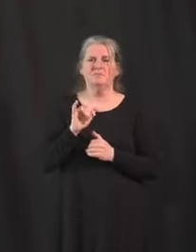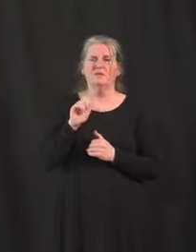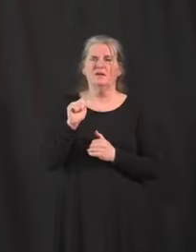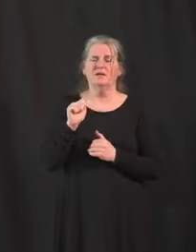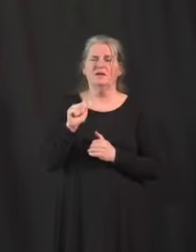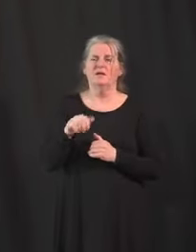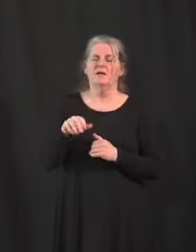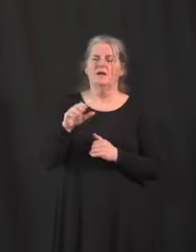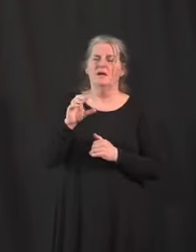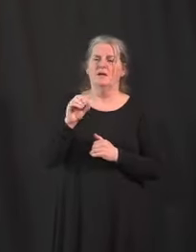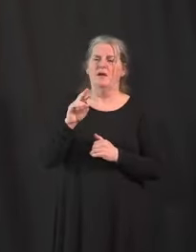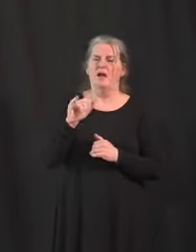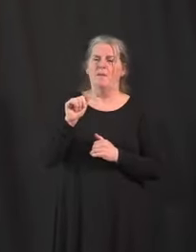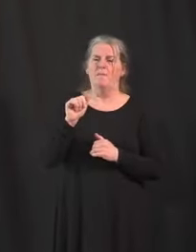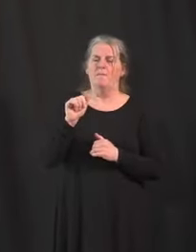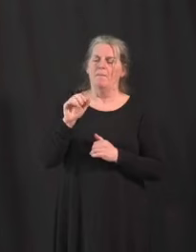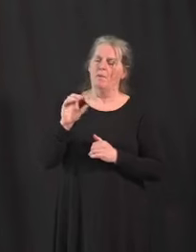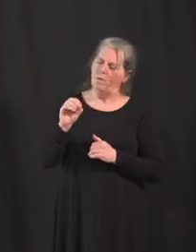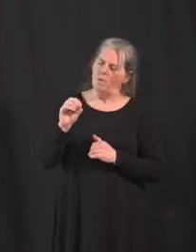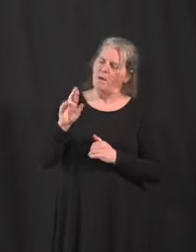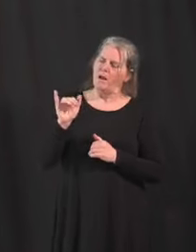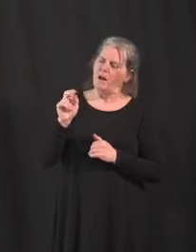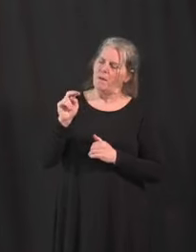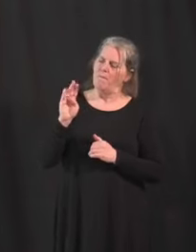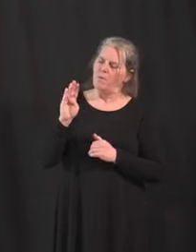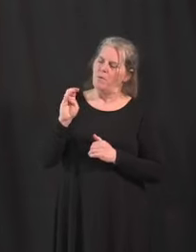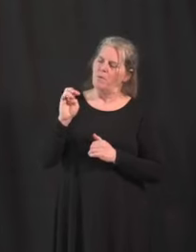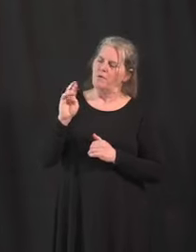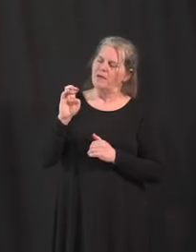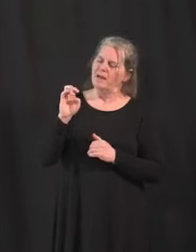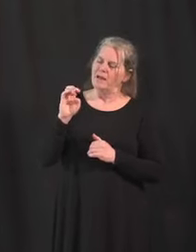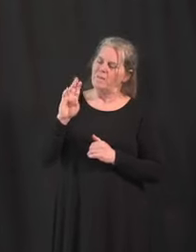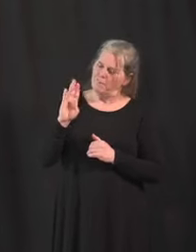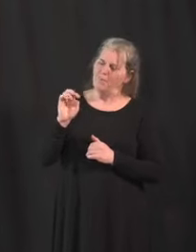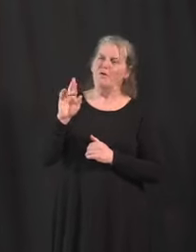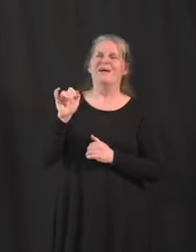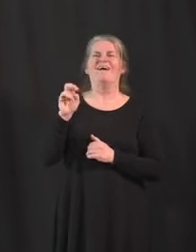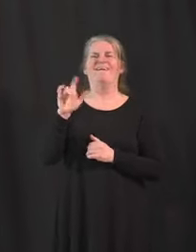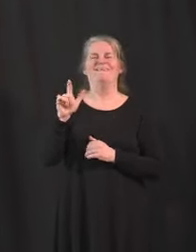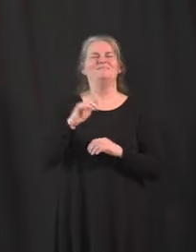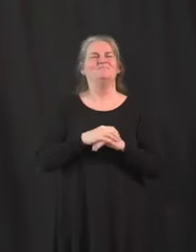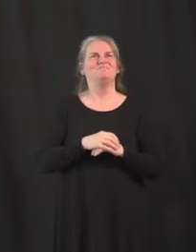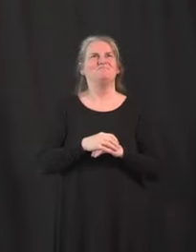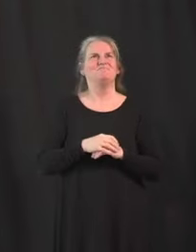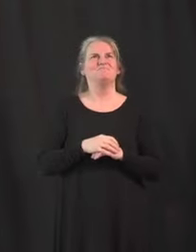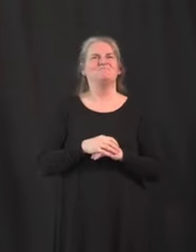BOREAL. [ Speaking in French,